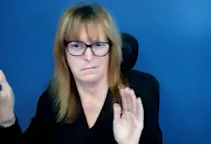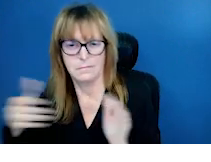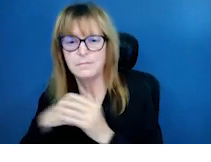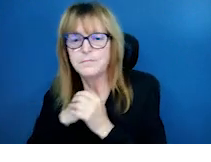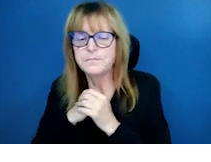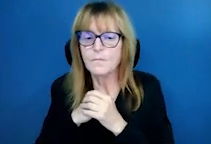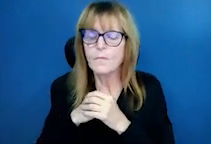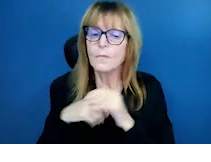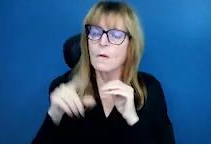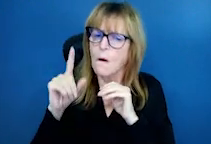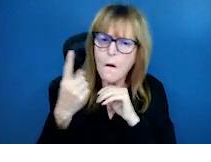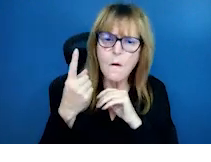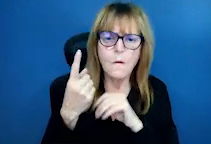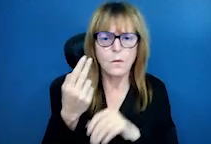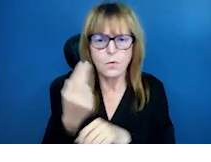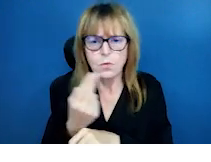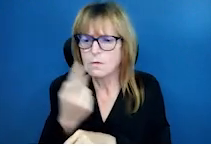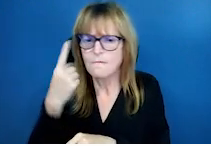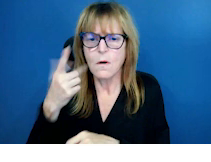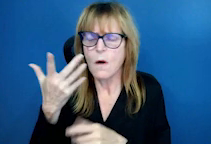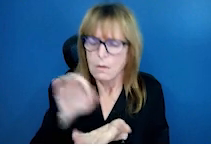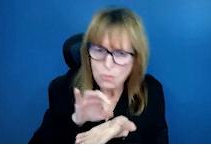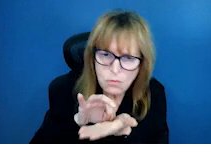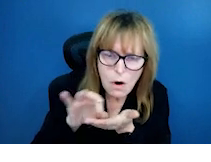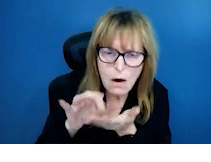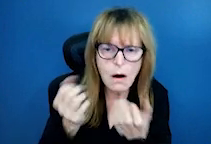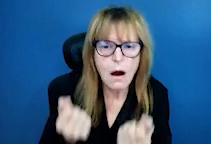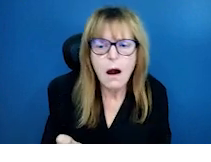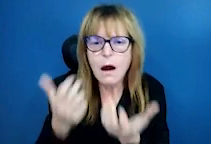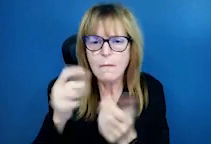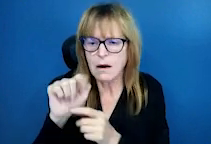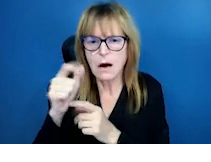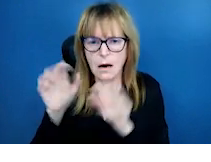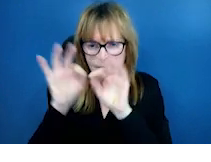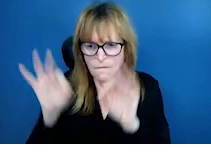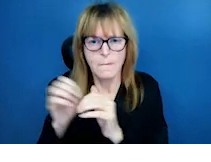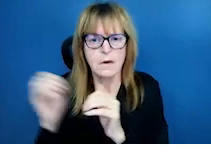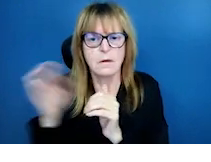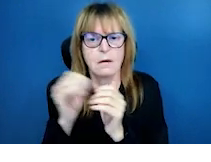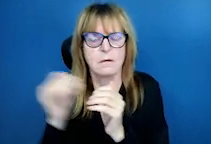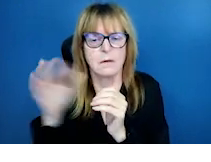If you have not received your COIN, it will be included in your program registration approval email.